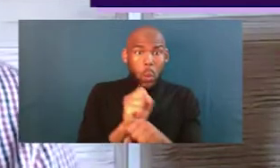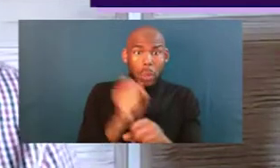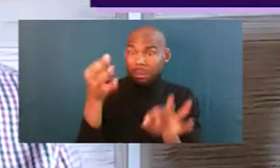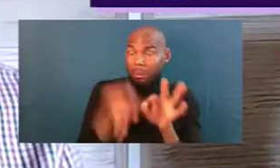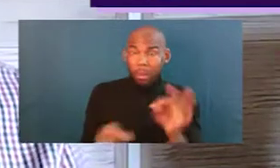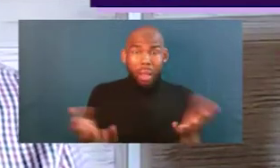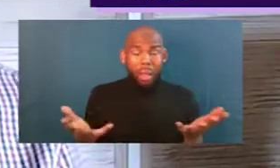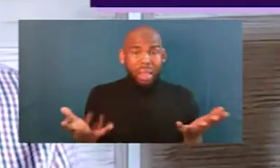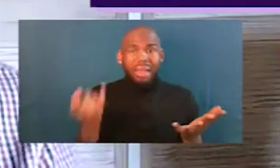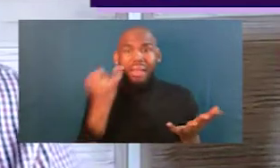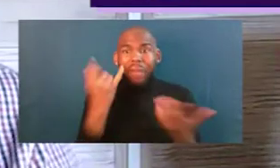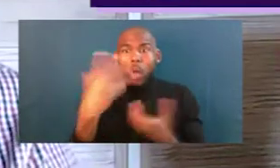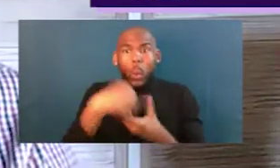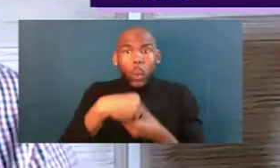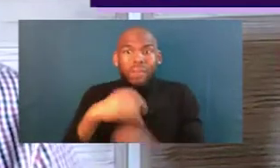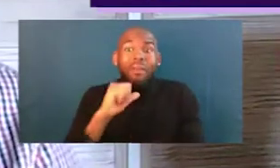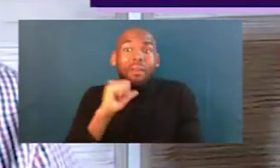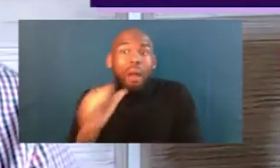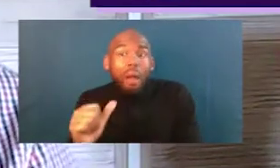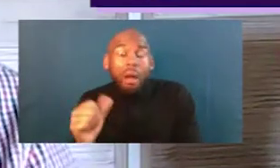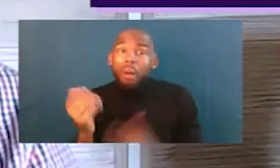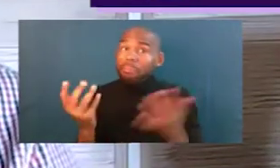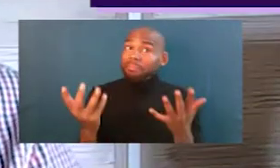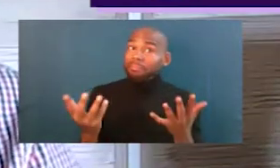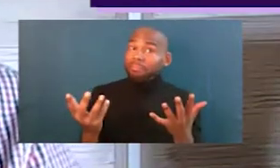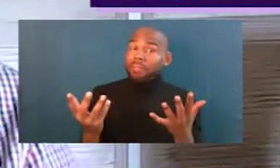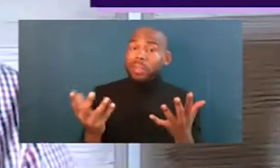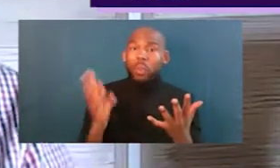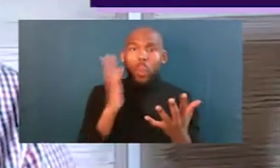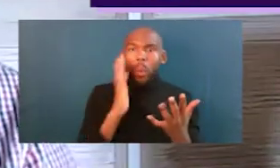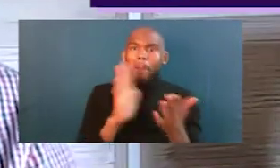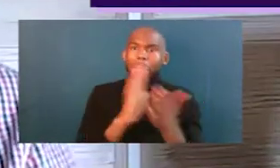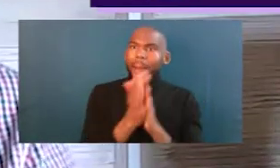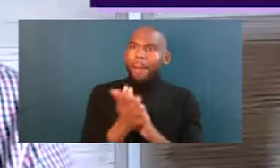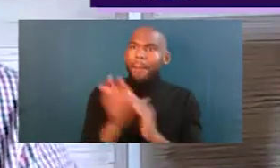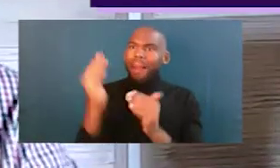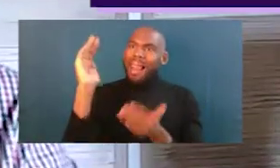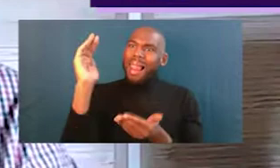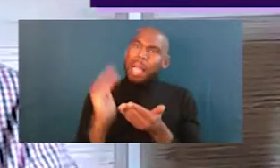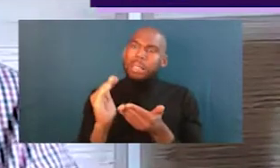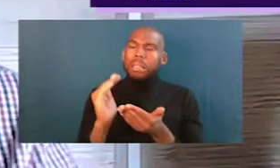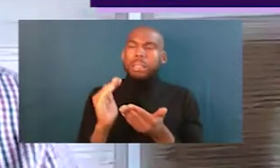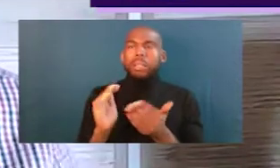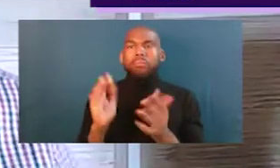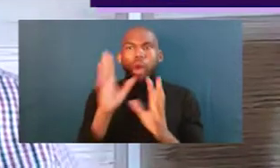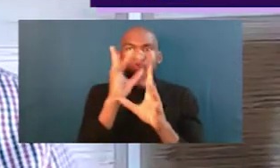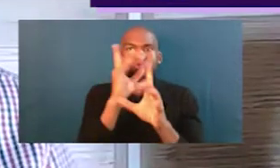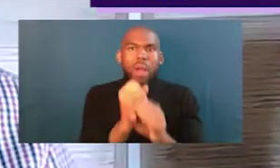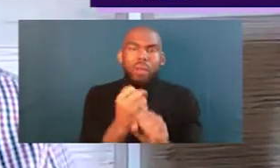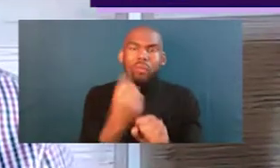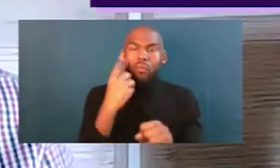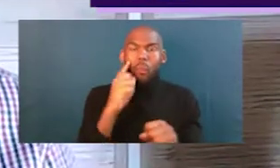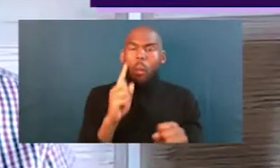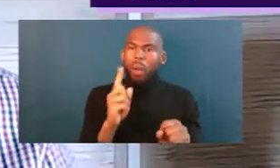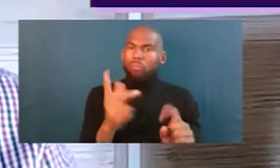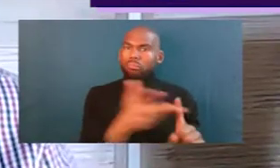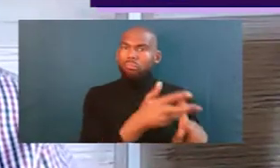If you're not inclusive, then you're going to be less attractive as a proposition for